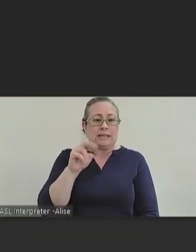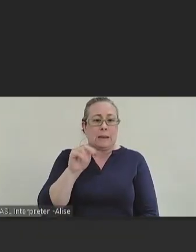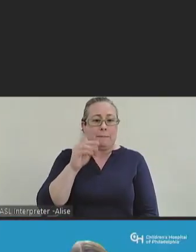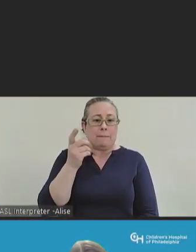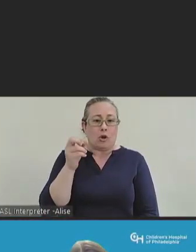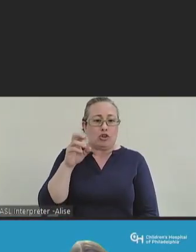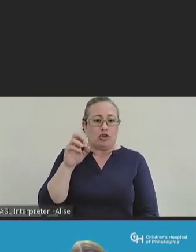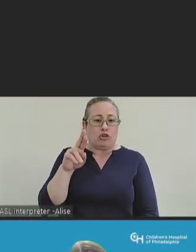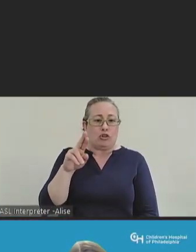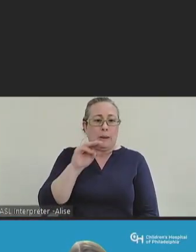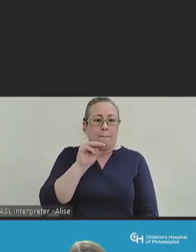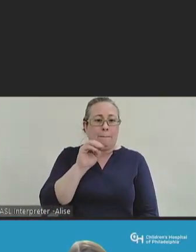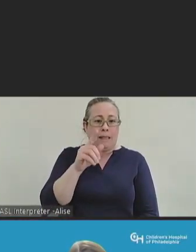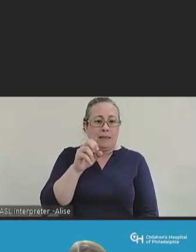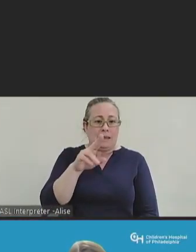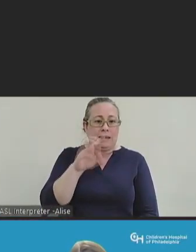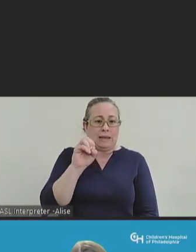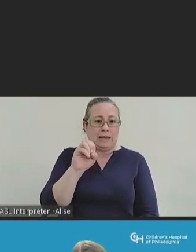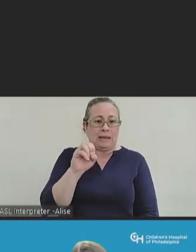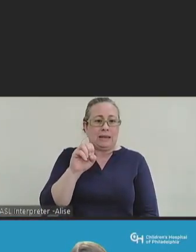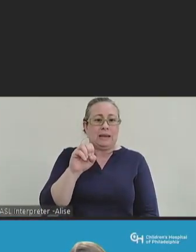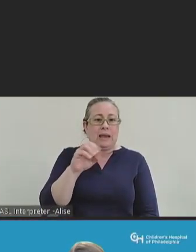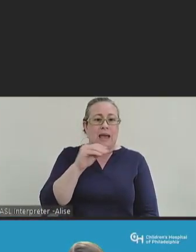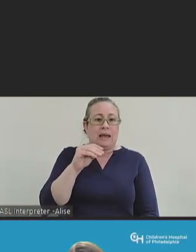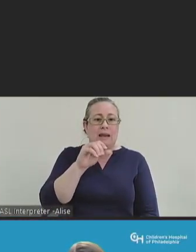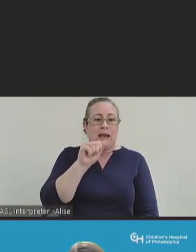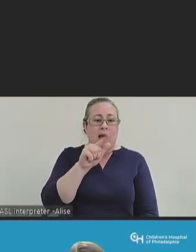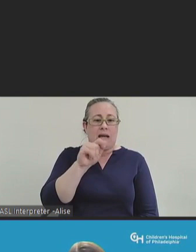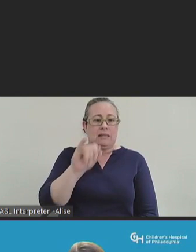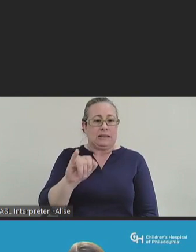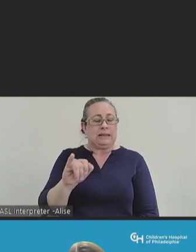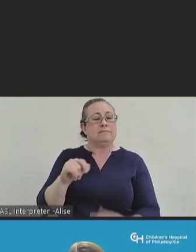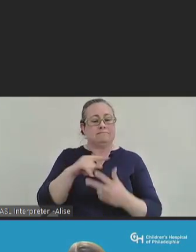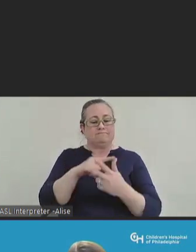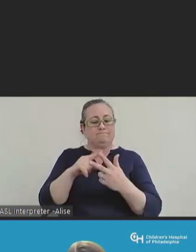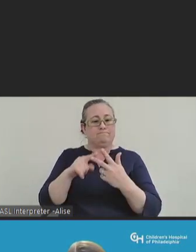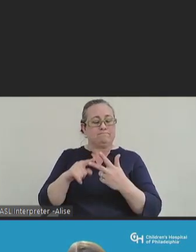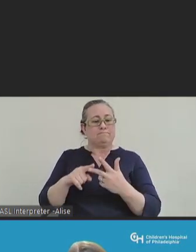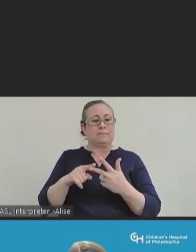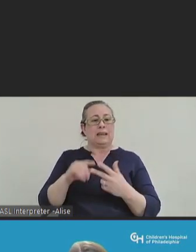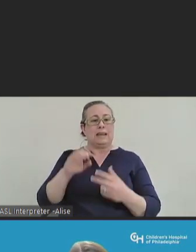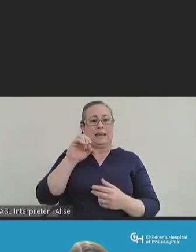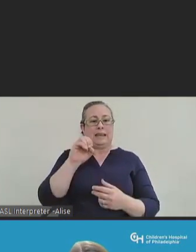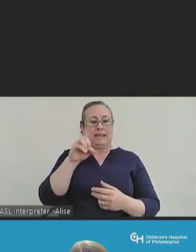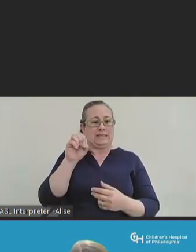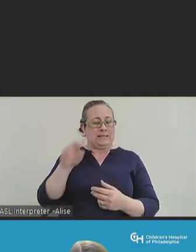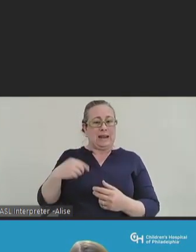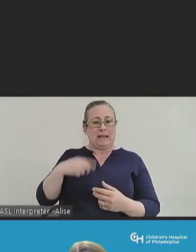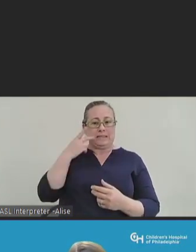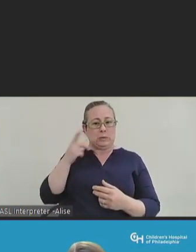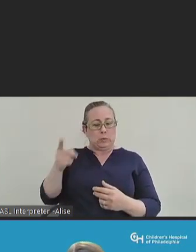Hospital of Philadelphia. Your slides are up. Eden, I see you on the video. Please start.